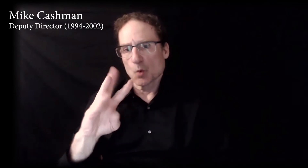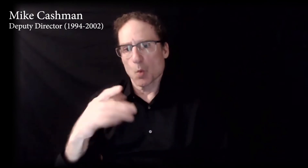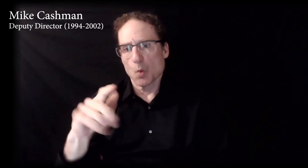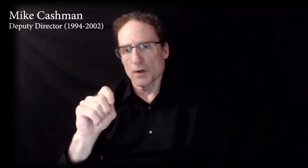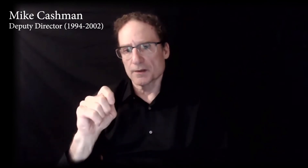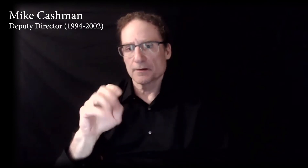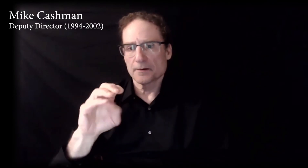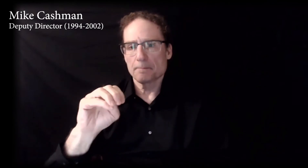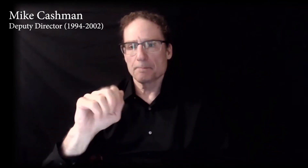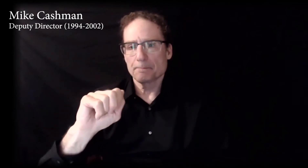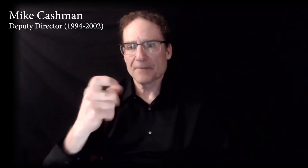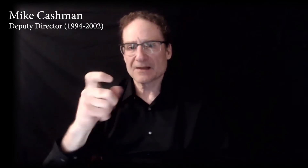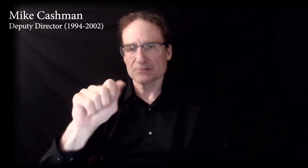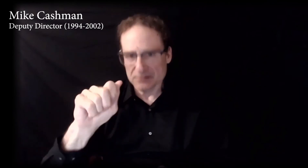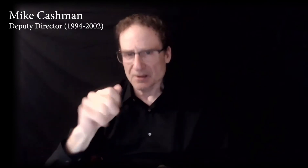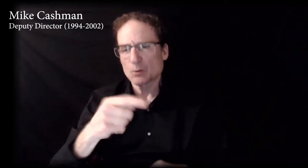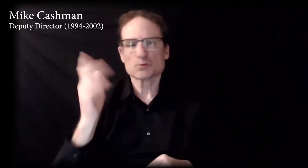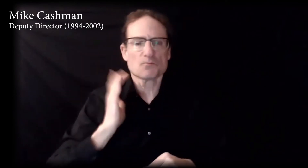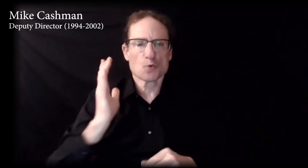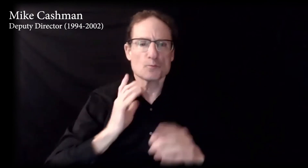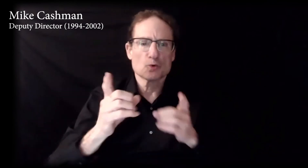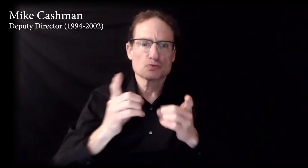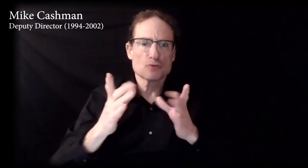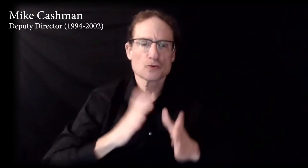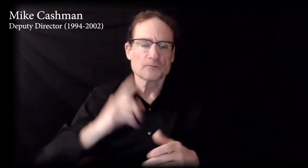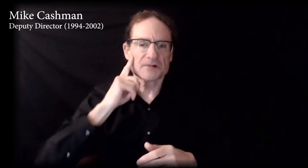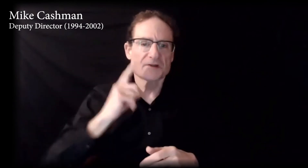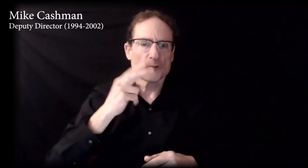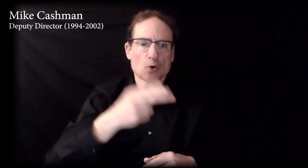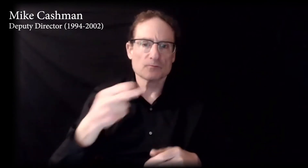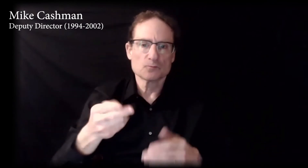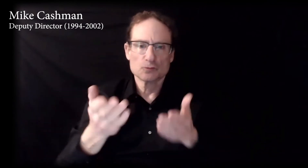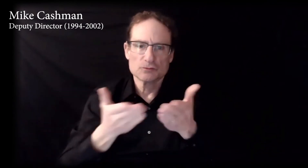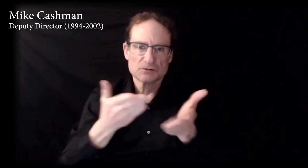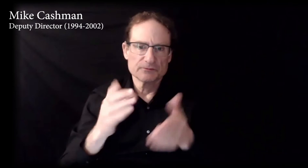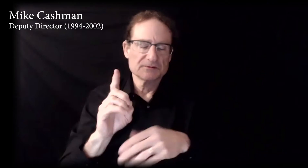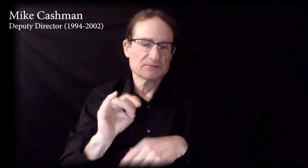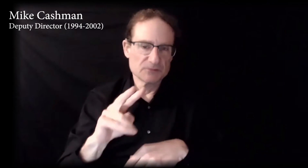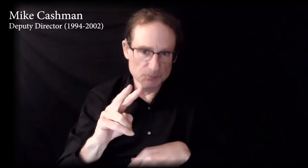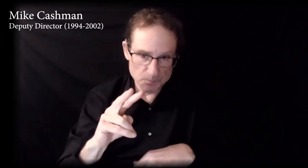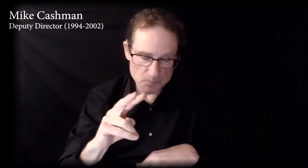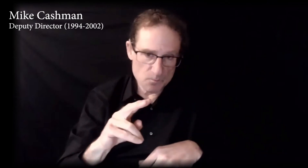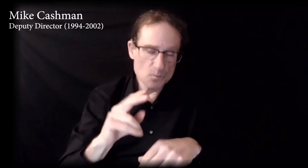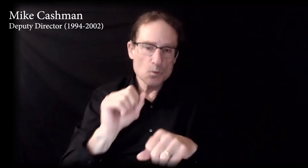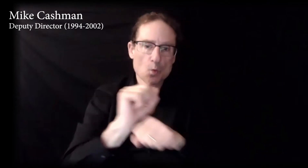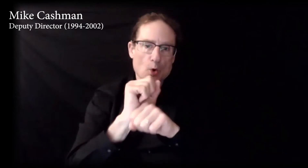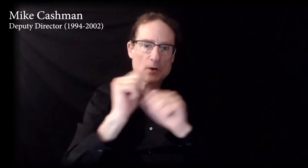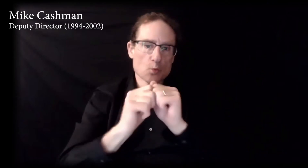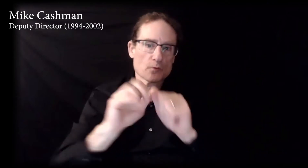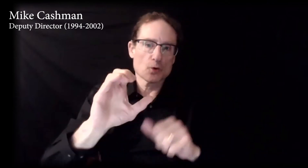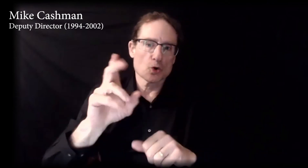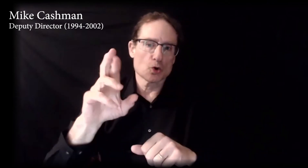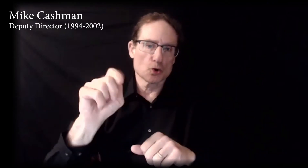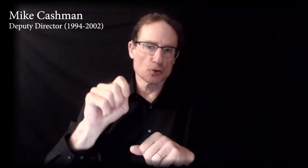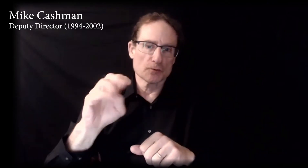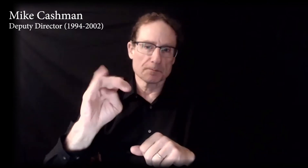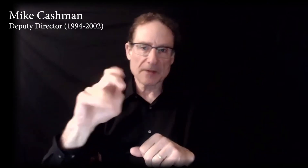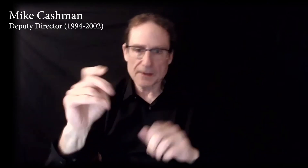I was asked by Dwight Maxa, who was the former director of the Deaf and Hard of Hearing Services Division at the time,